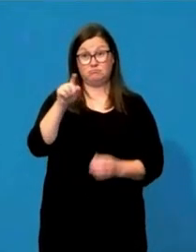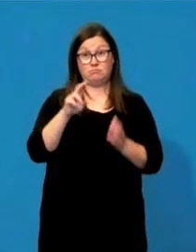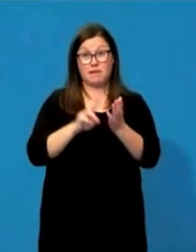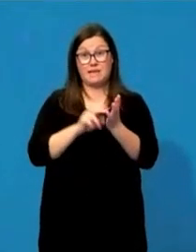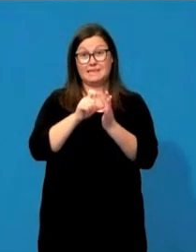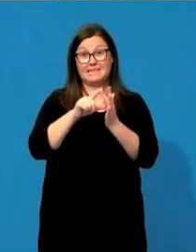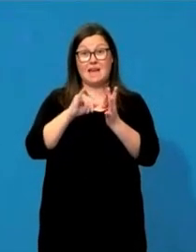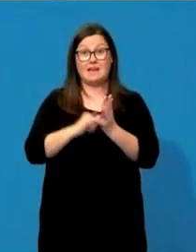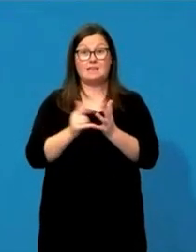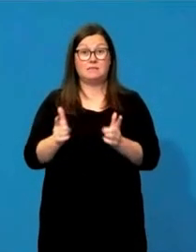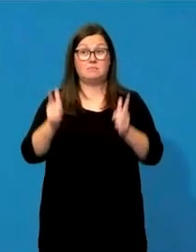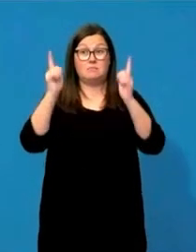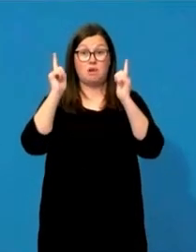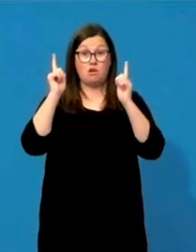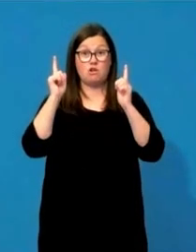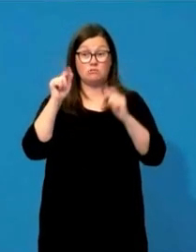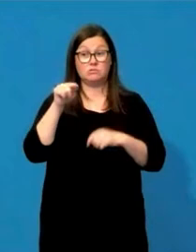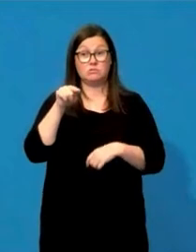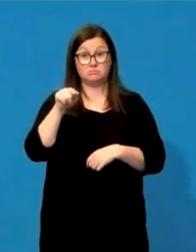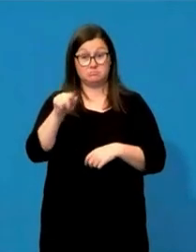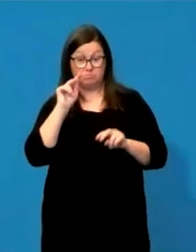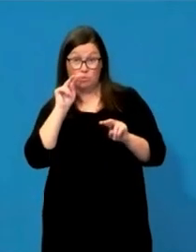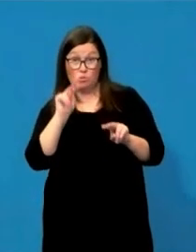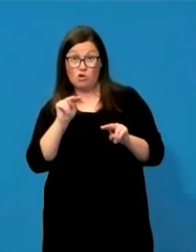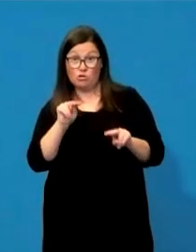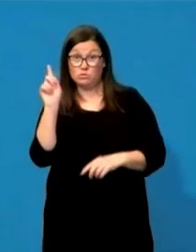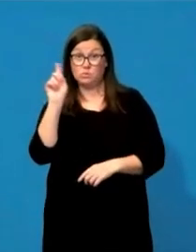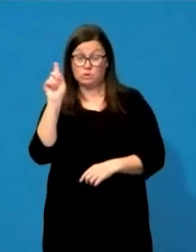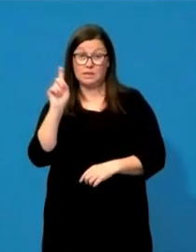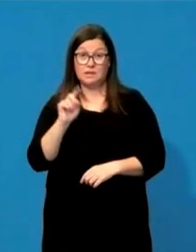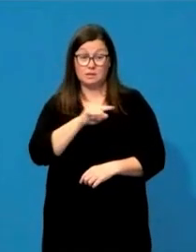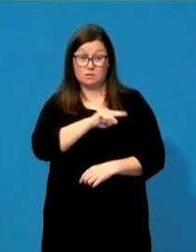Is there anything that you would like to tell them about what's been troubling